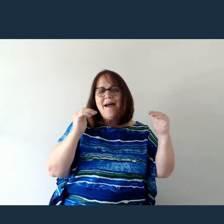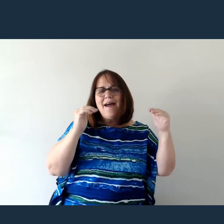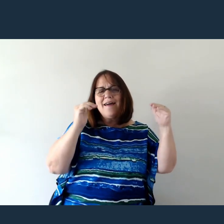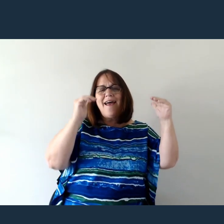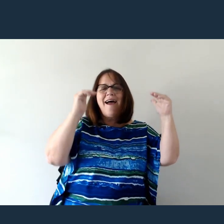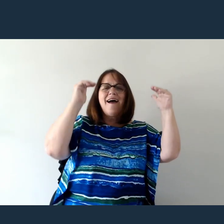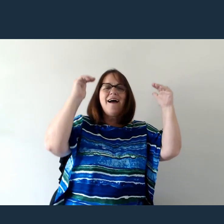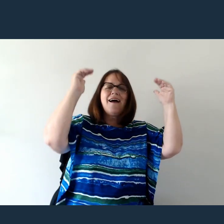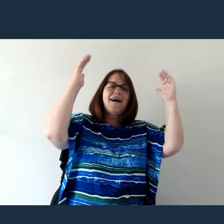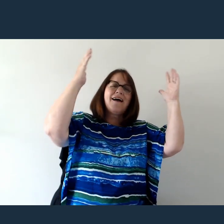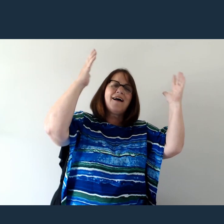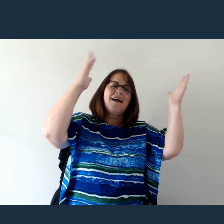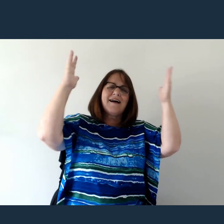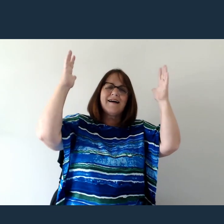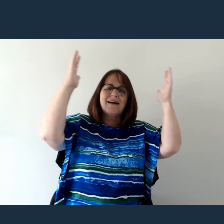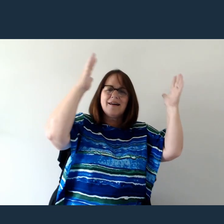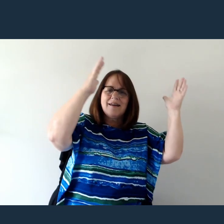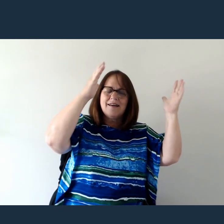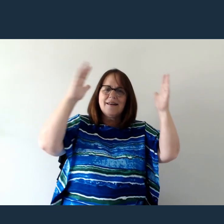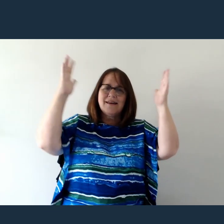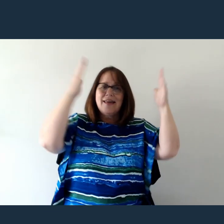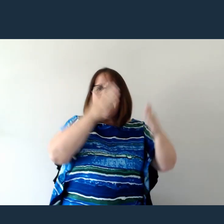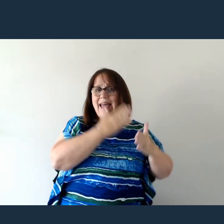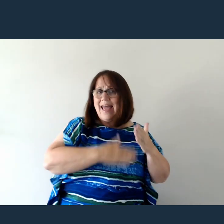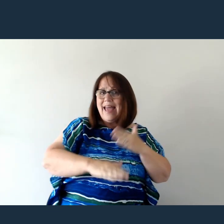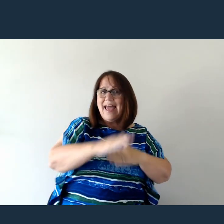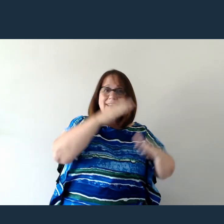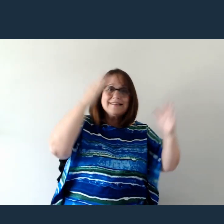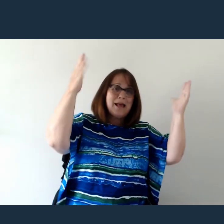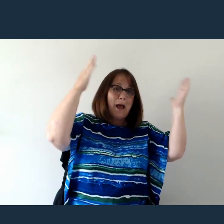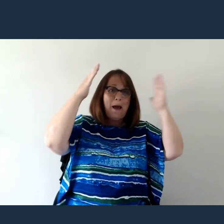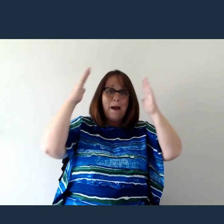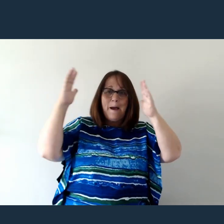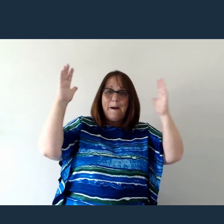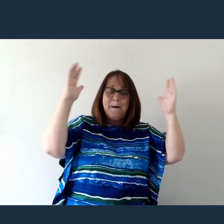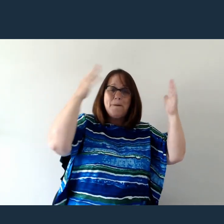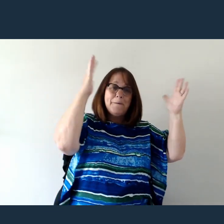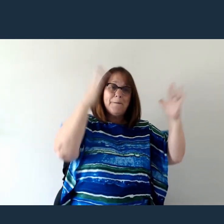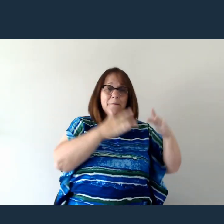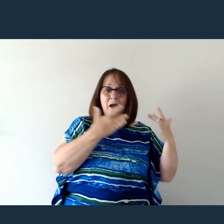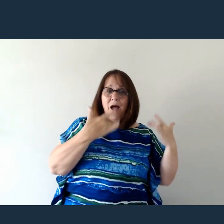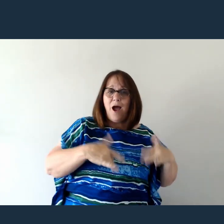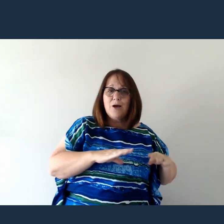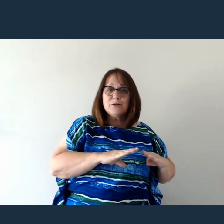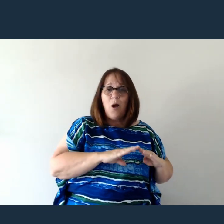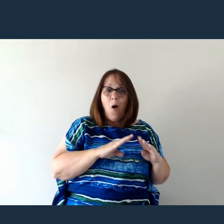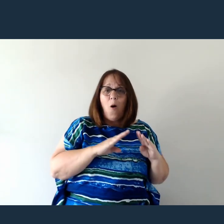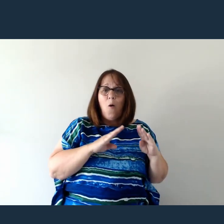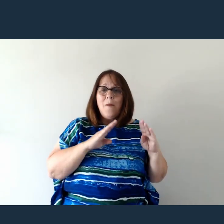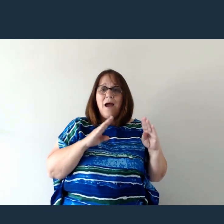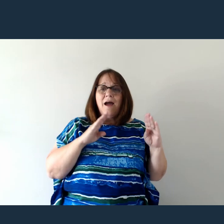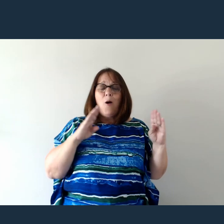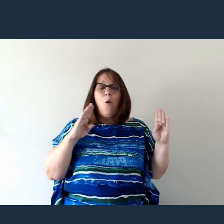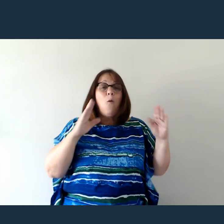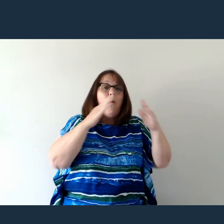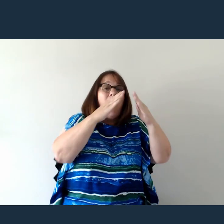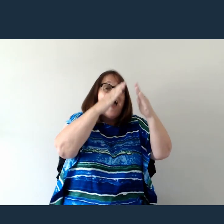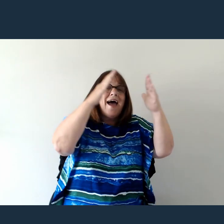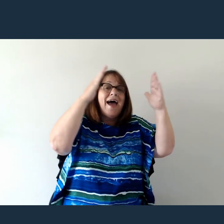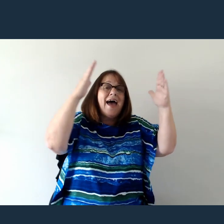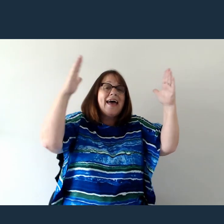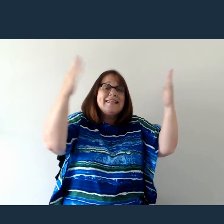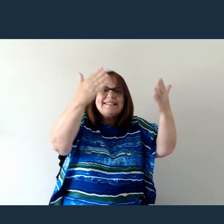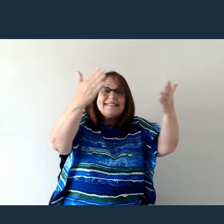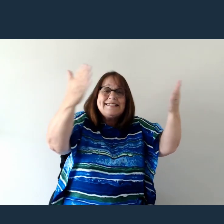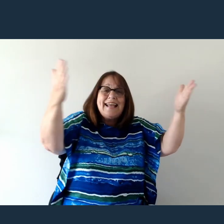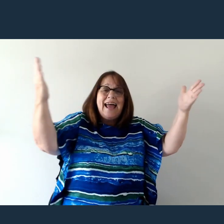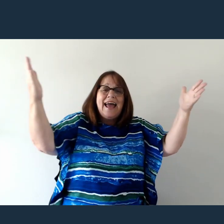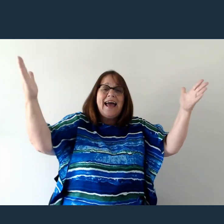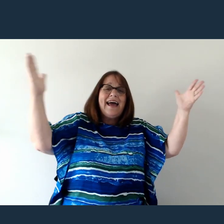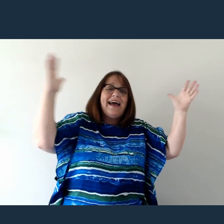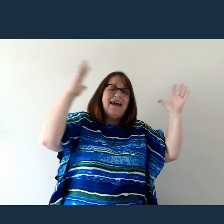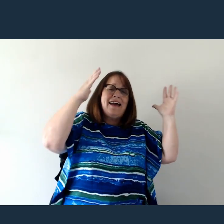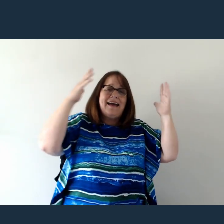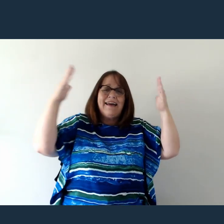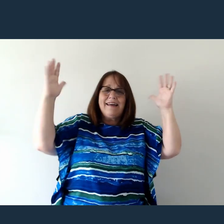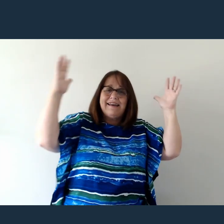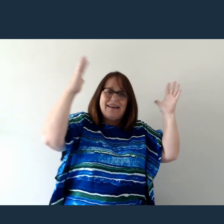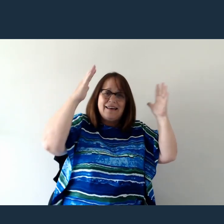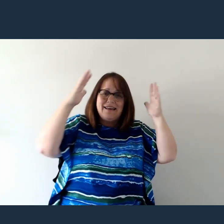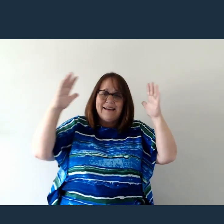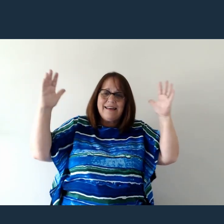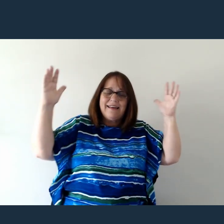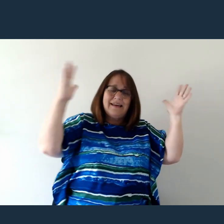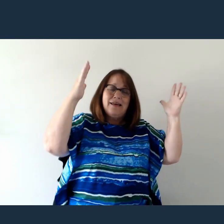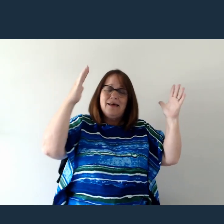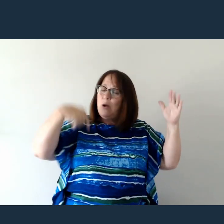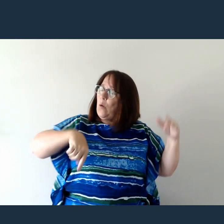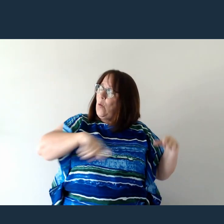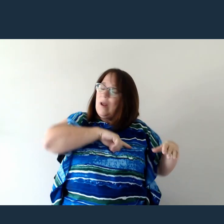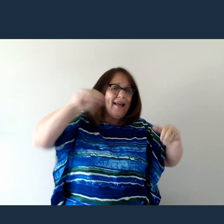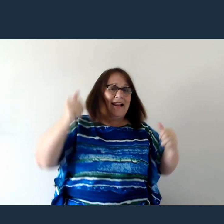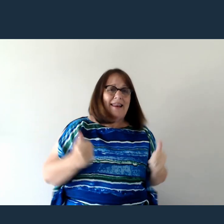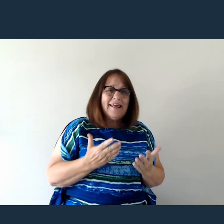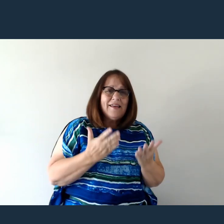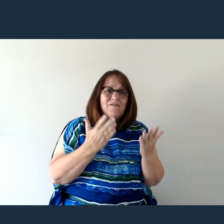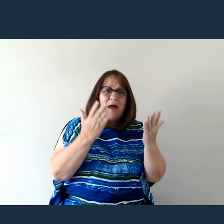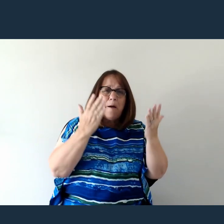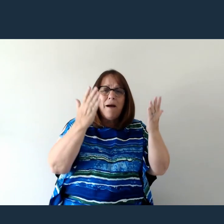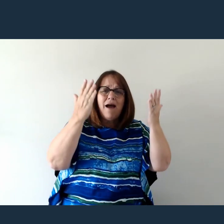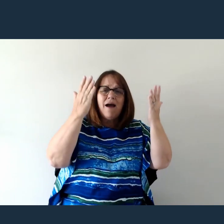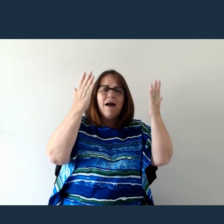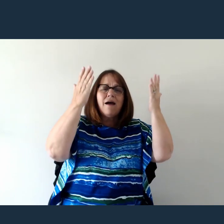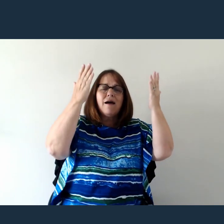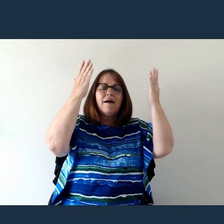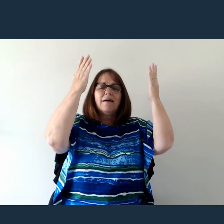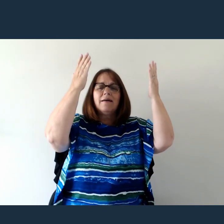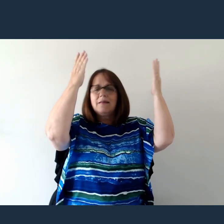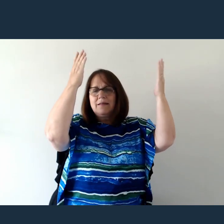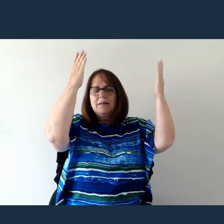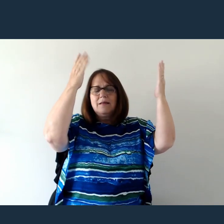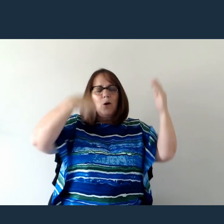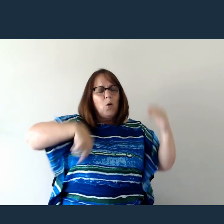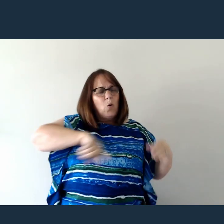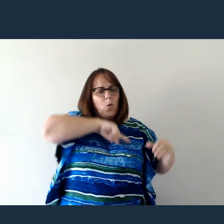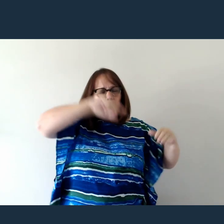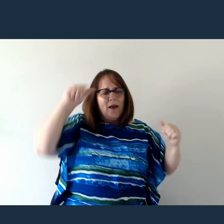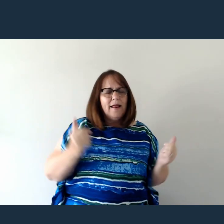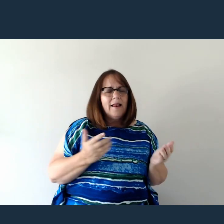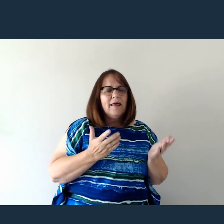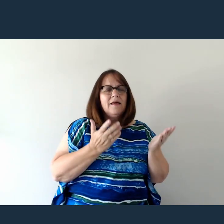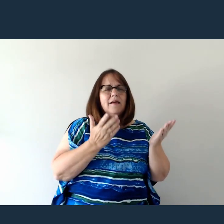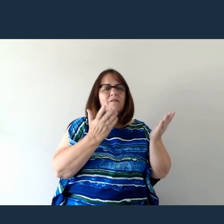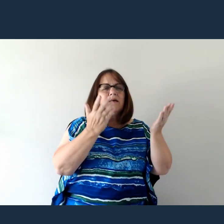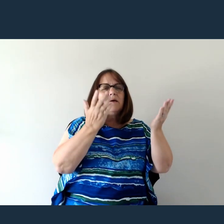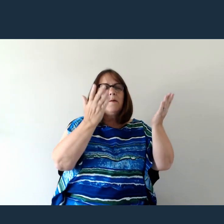Hands up, hearts open, wide as the sky We lift You high, we lift You high